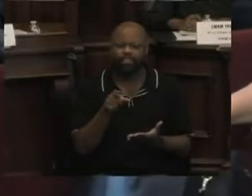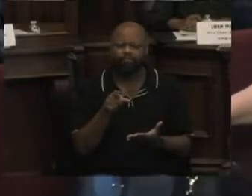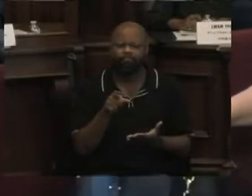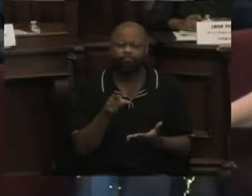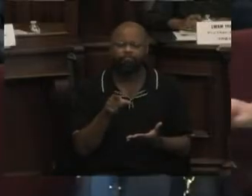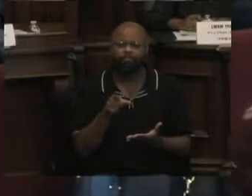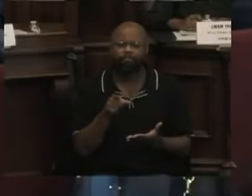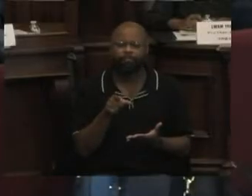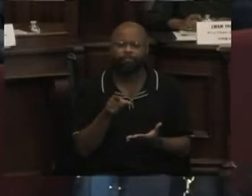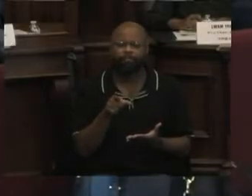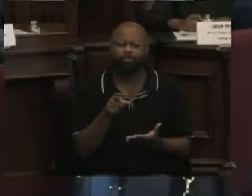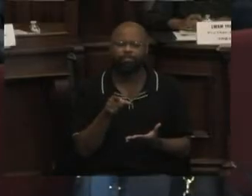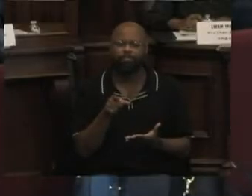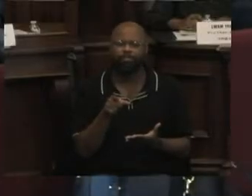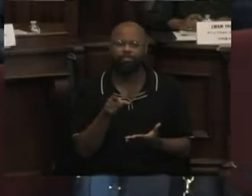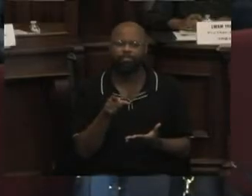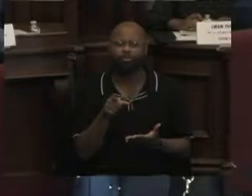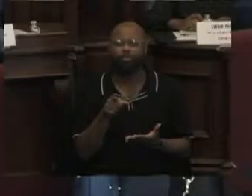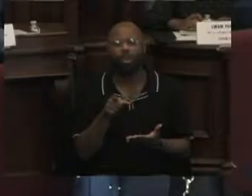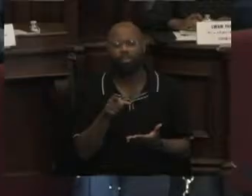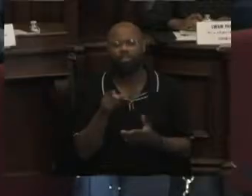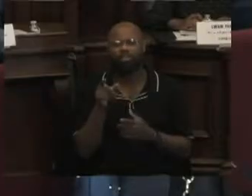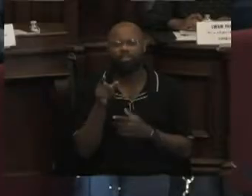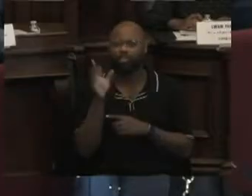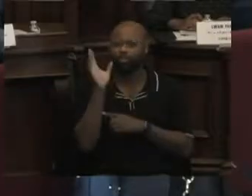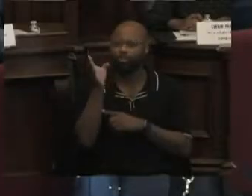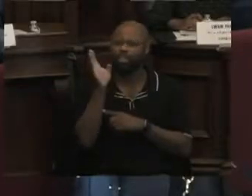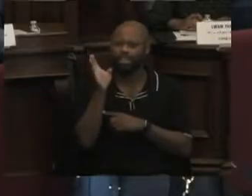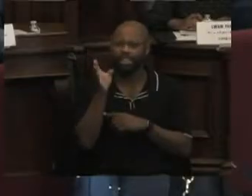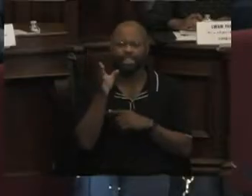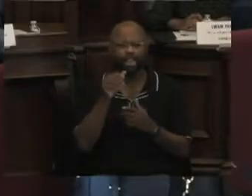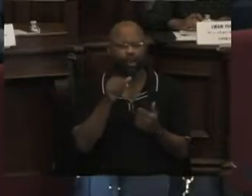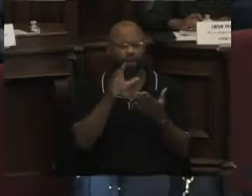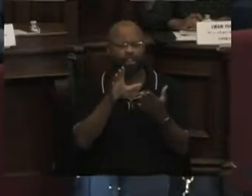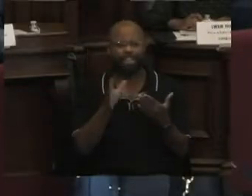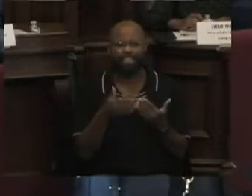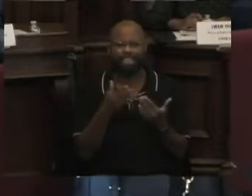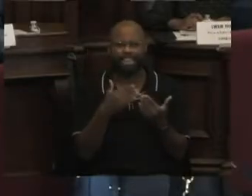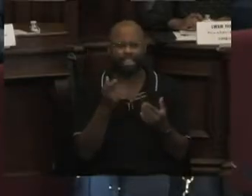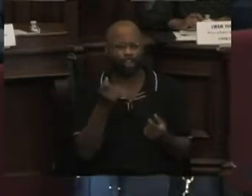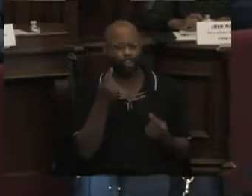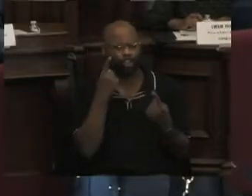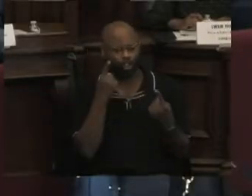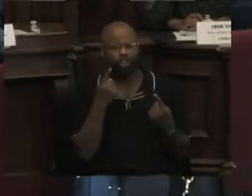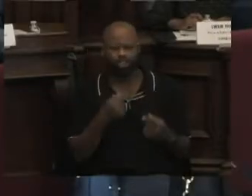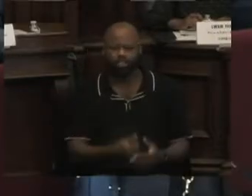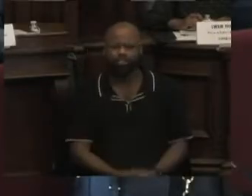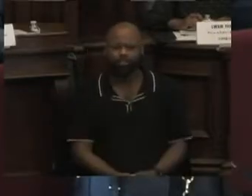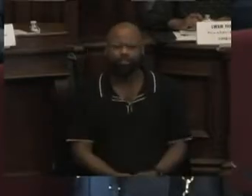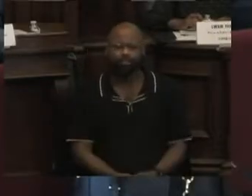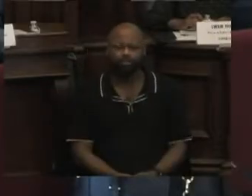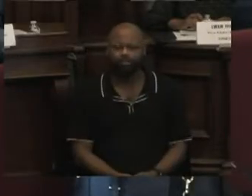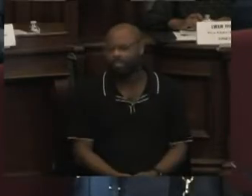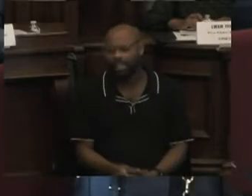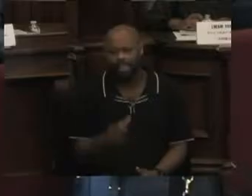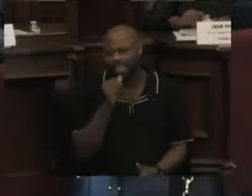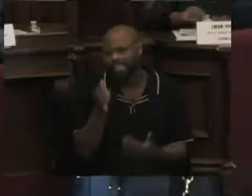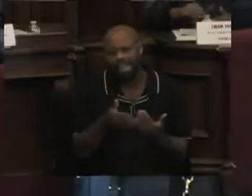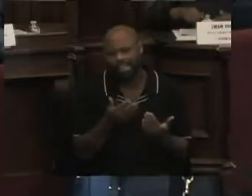way that is, is to, to present